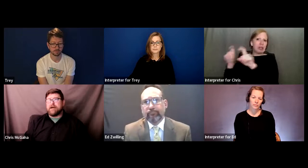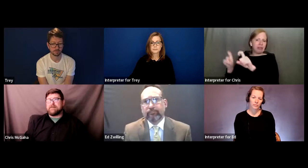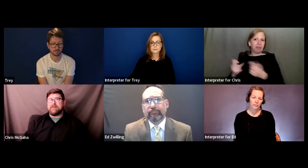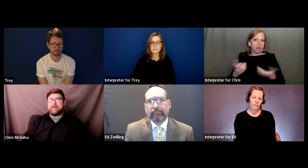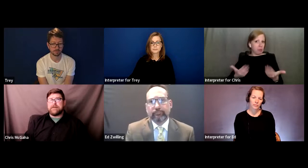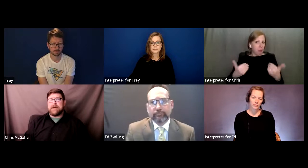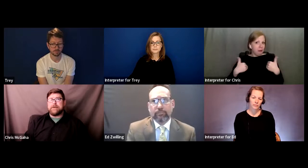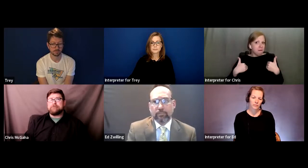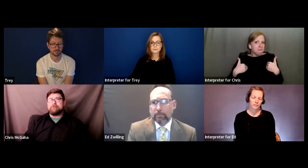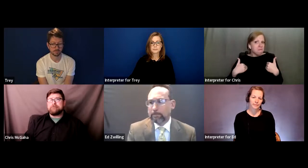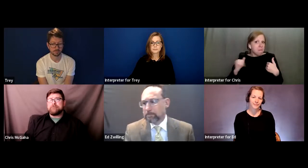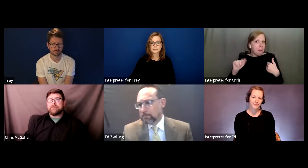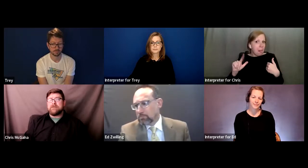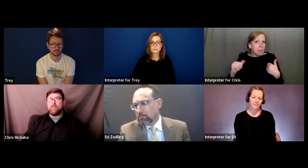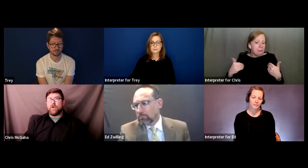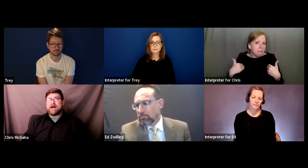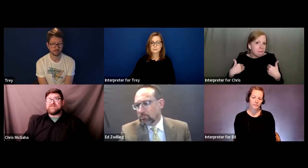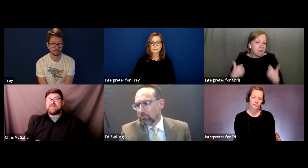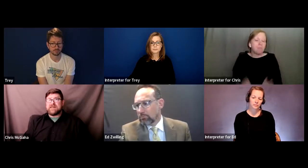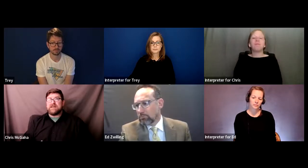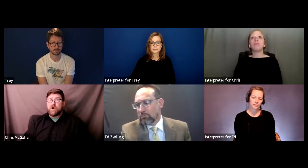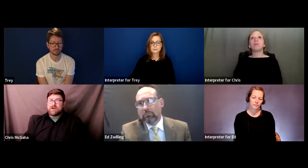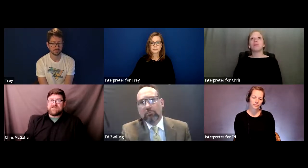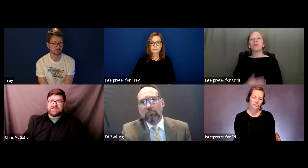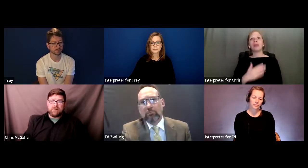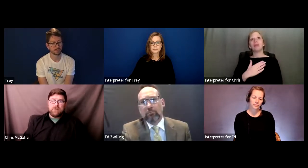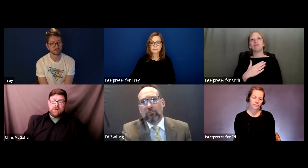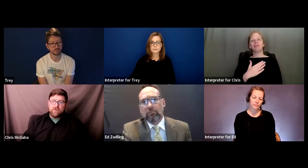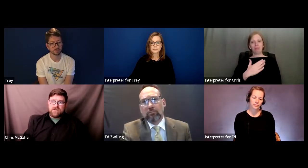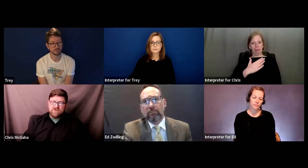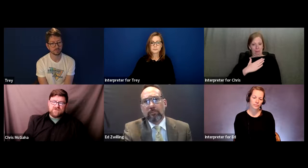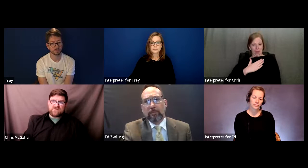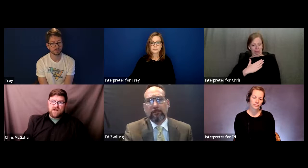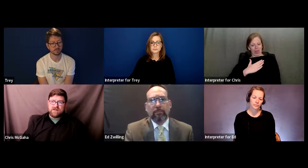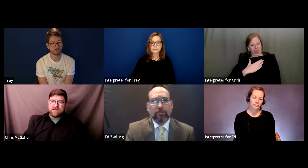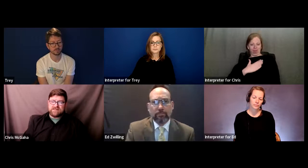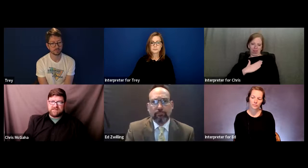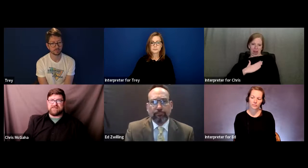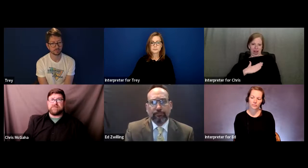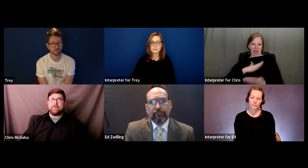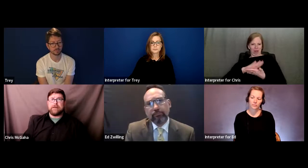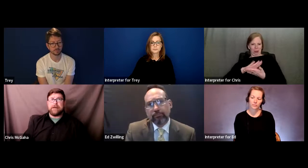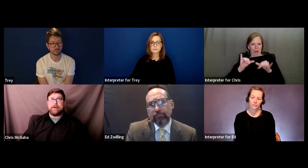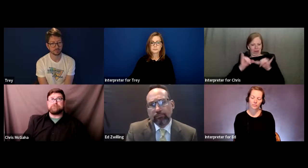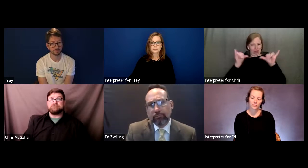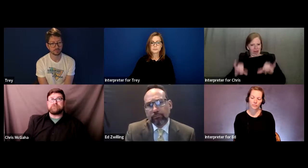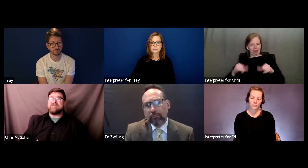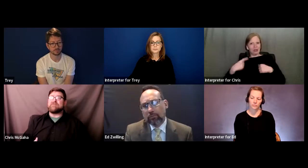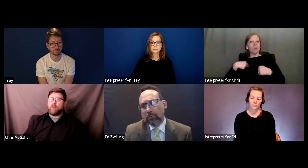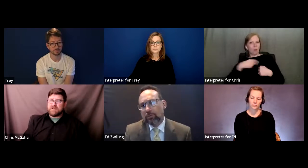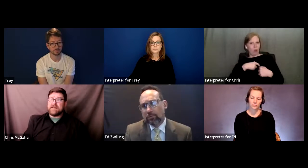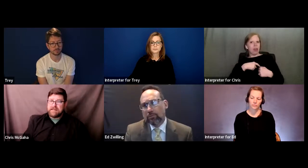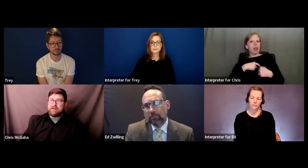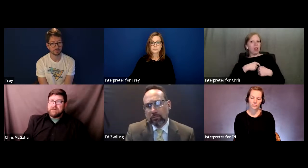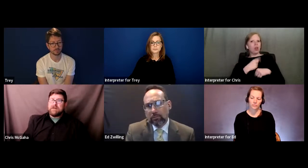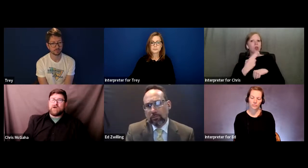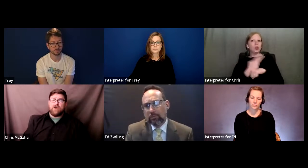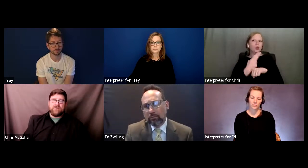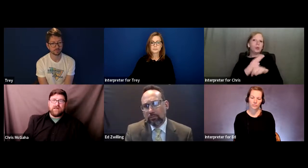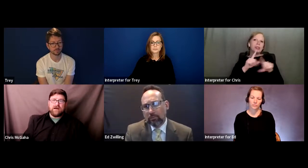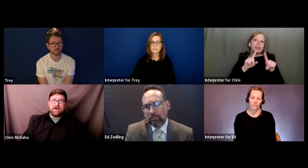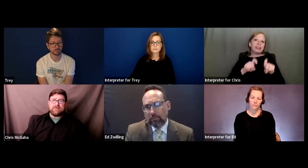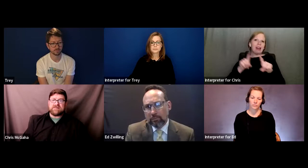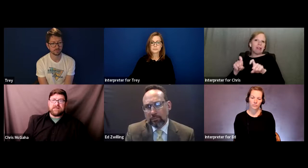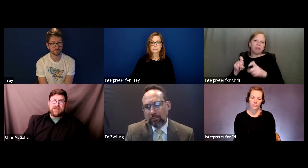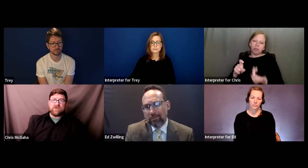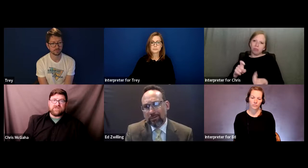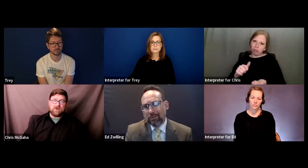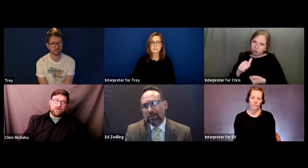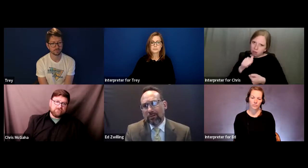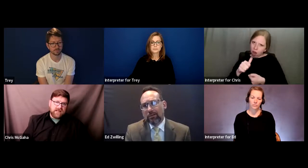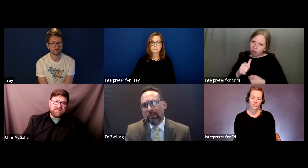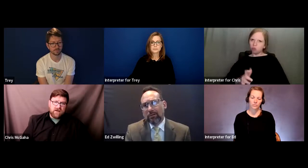I think from what I've seen in our system, we've used a test informally called the ASL